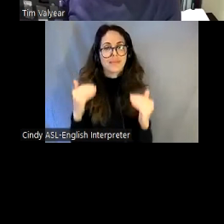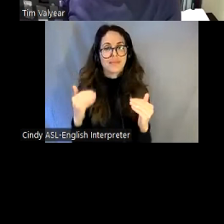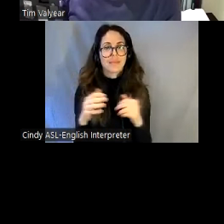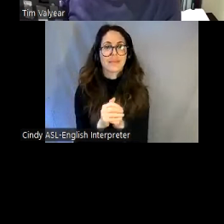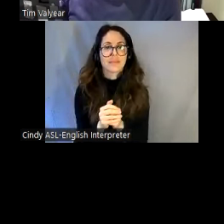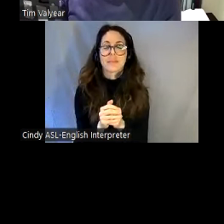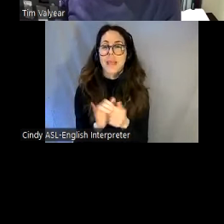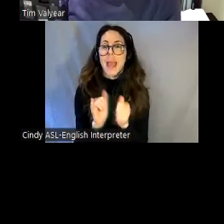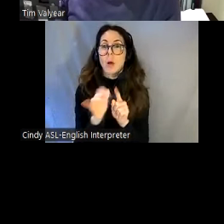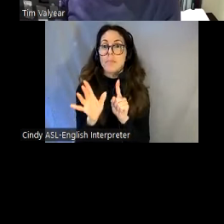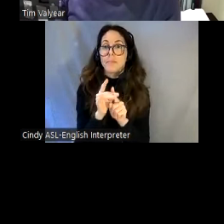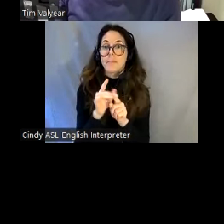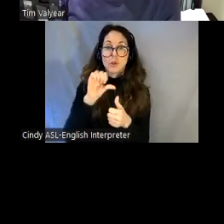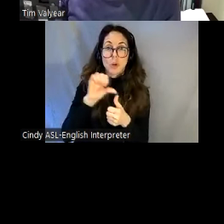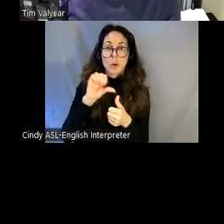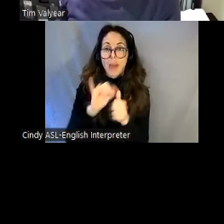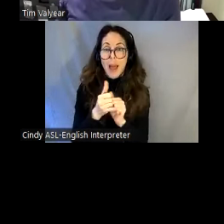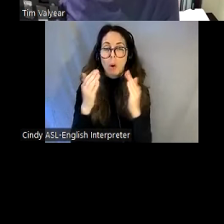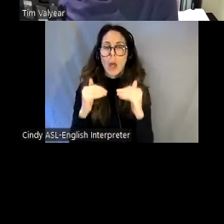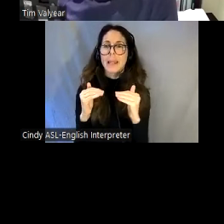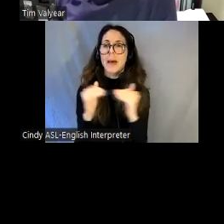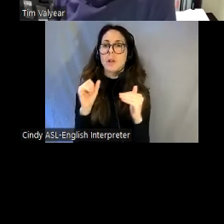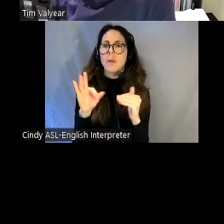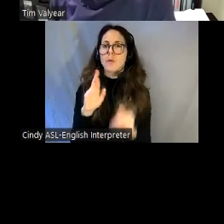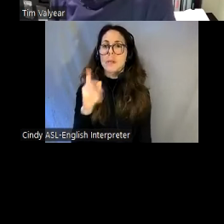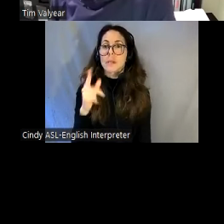cared for or used the bank machine or held the same bar